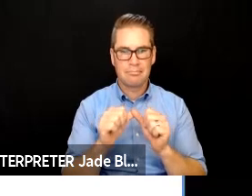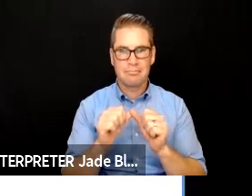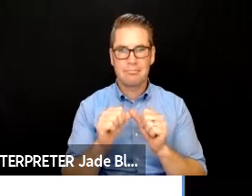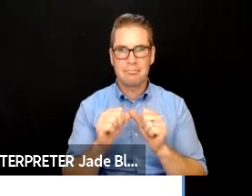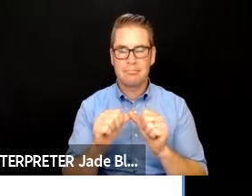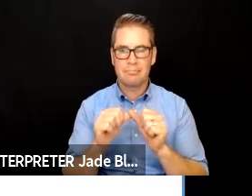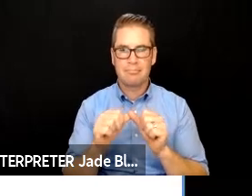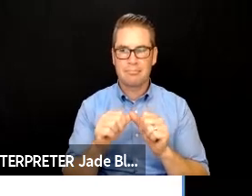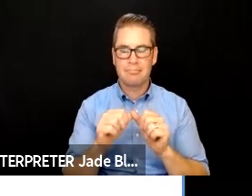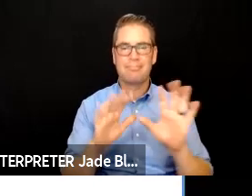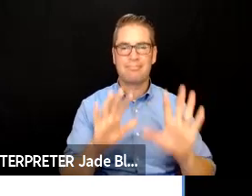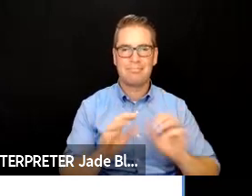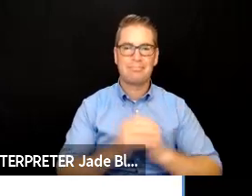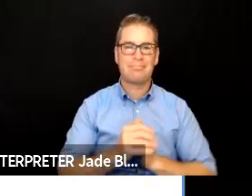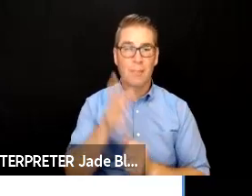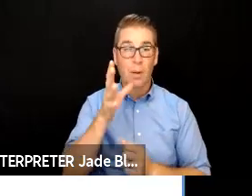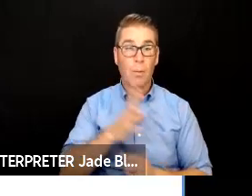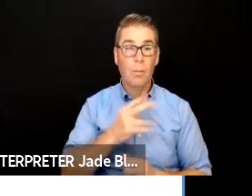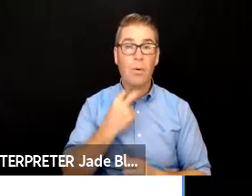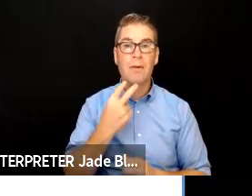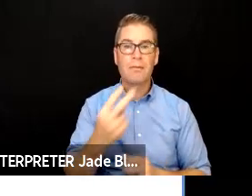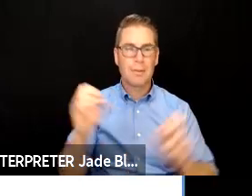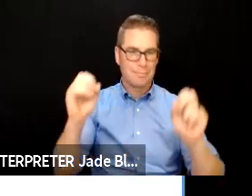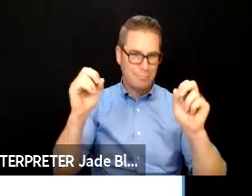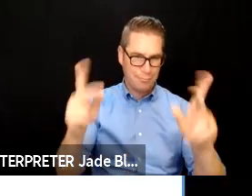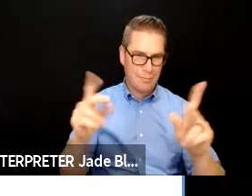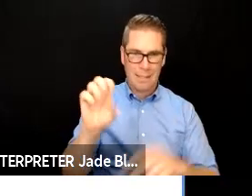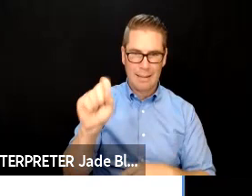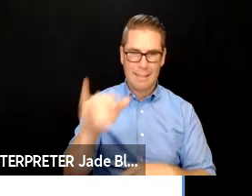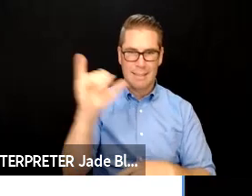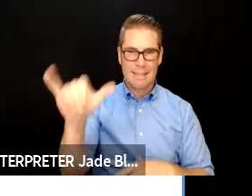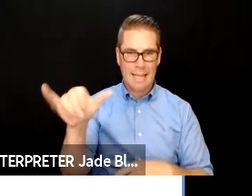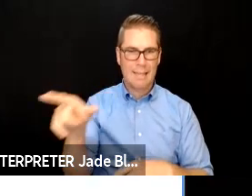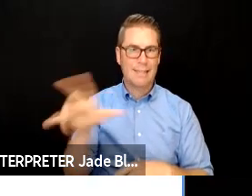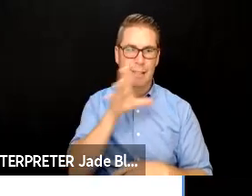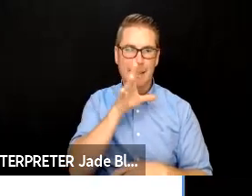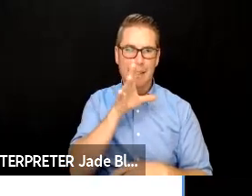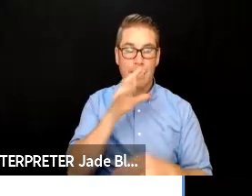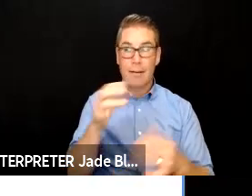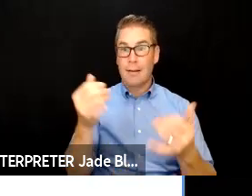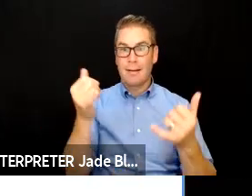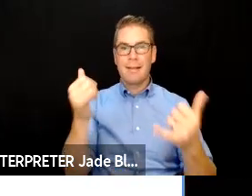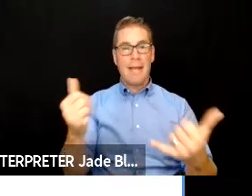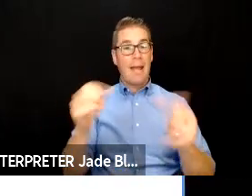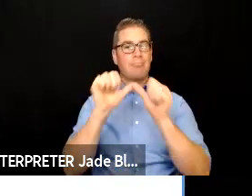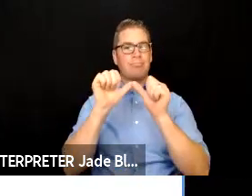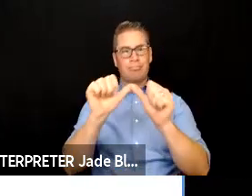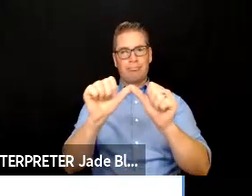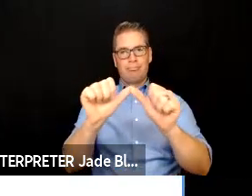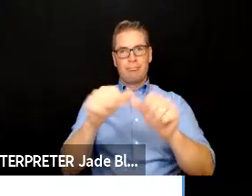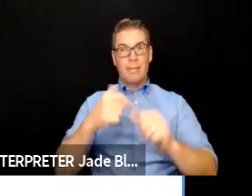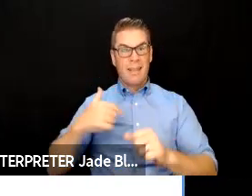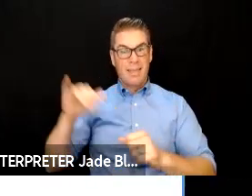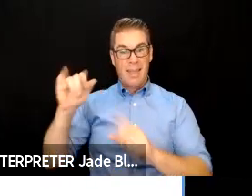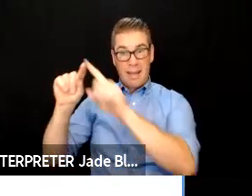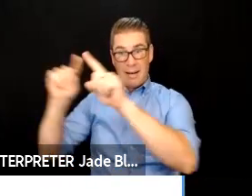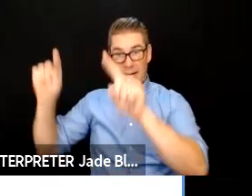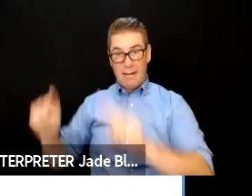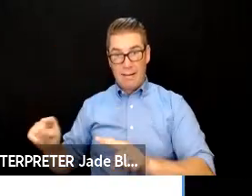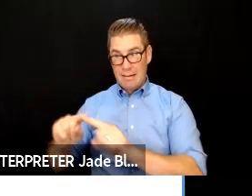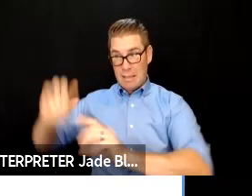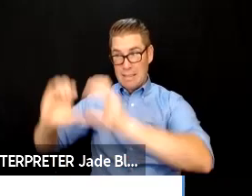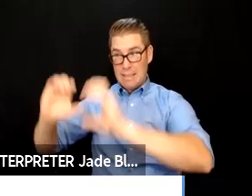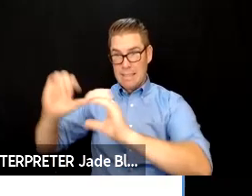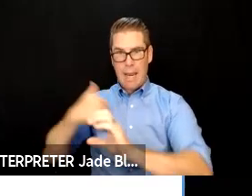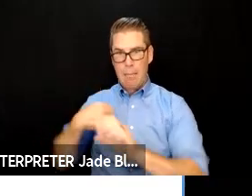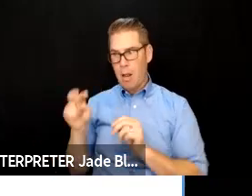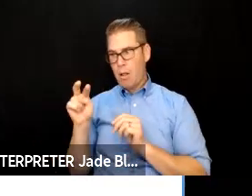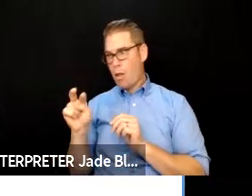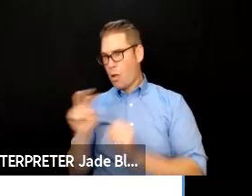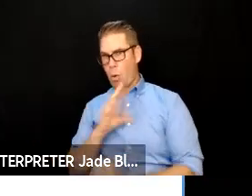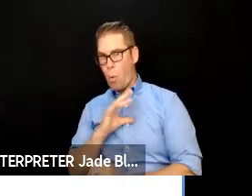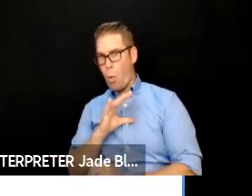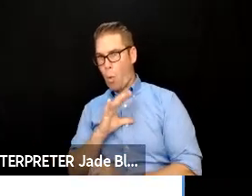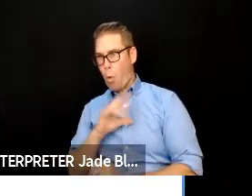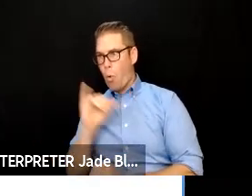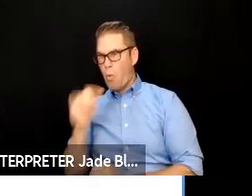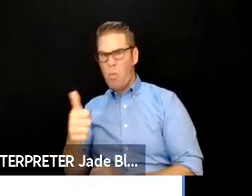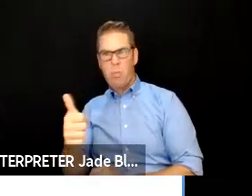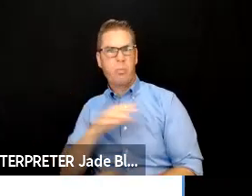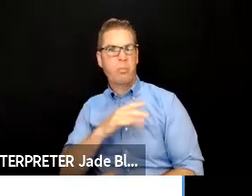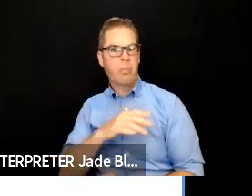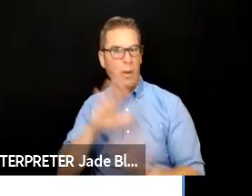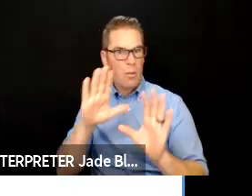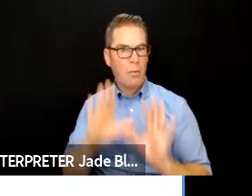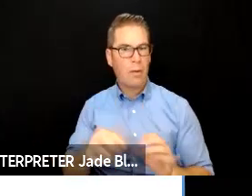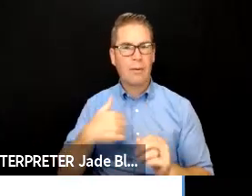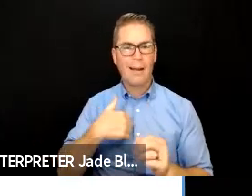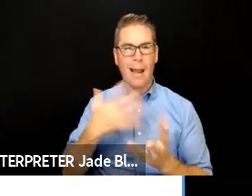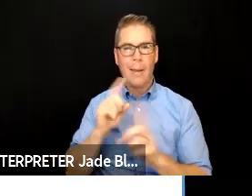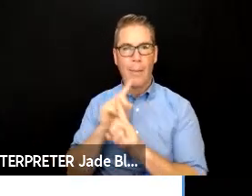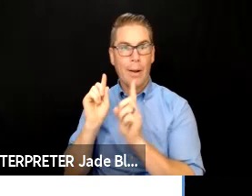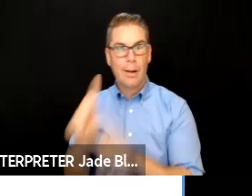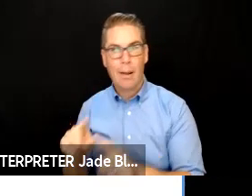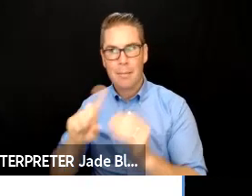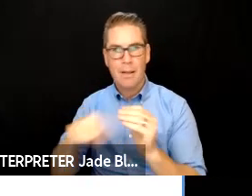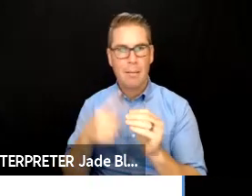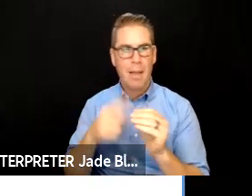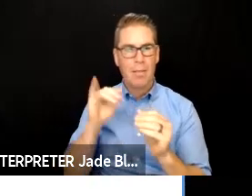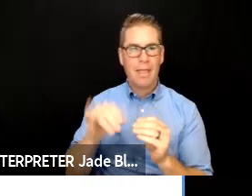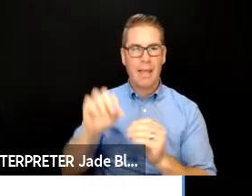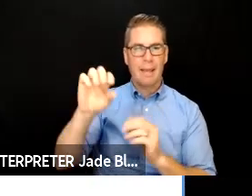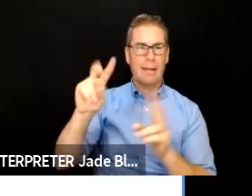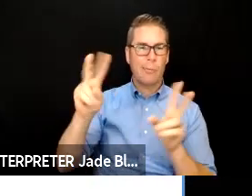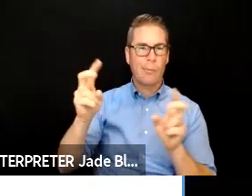Sally Potter: Okay, so let's go ahead and move on. And yes, I, I'm really liking this chat discussion. I'm just going to comment about the the shrink wrap BS. But it didn't allow me to my computer didn't allow me to. So thanks for bringing that up.